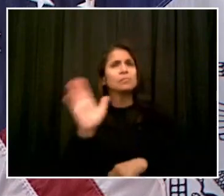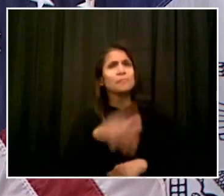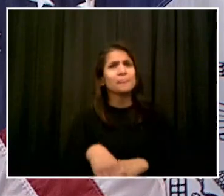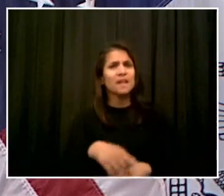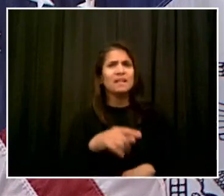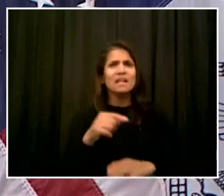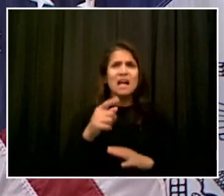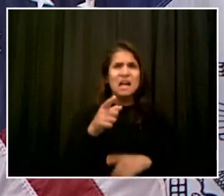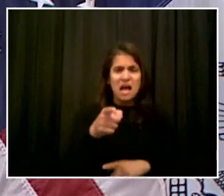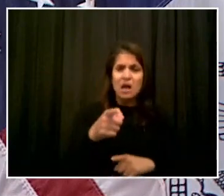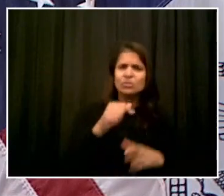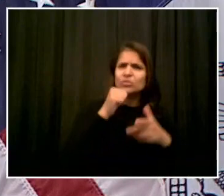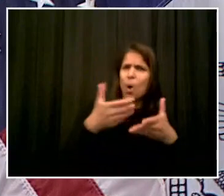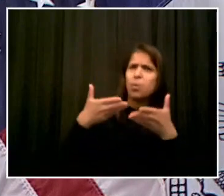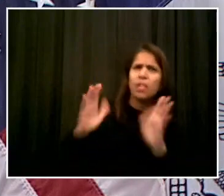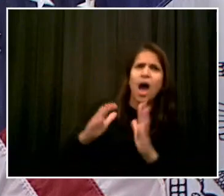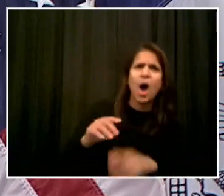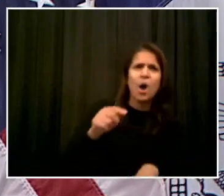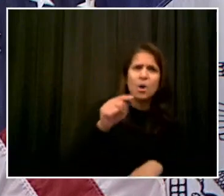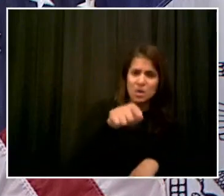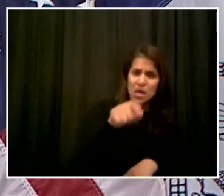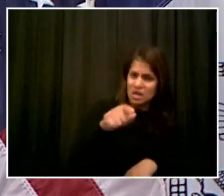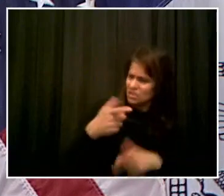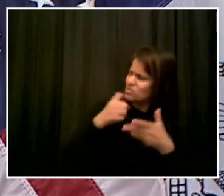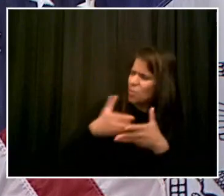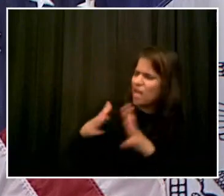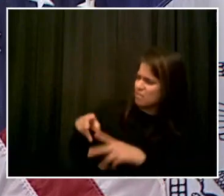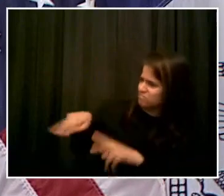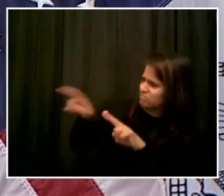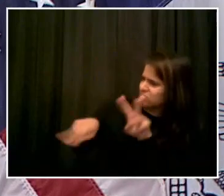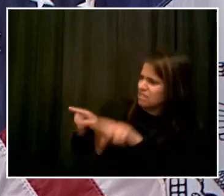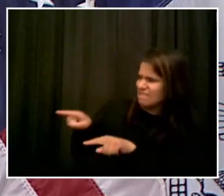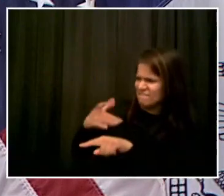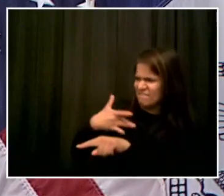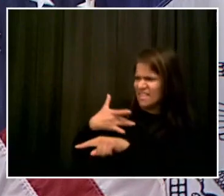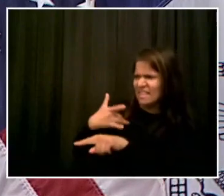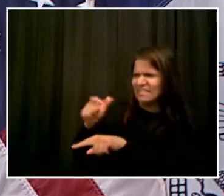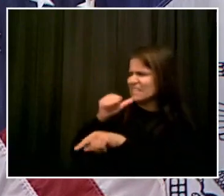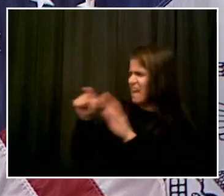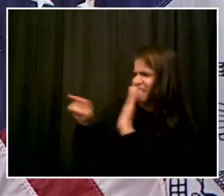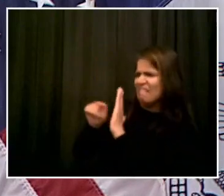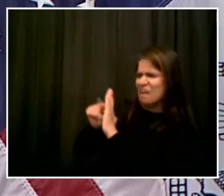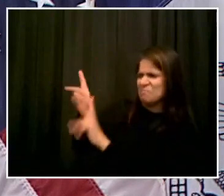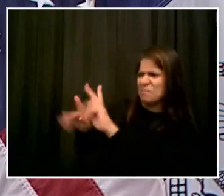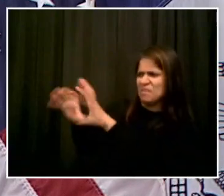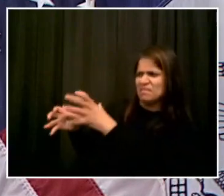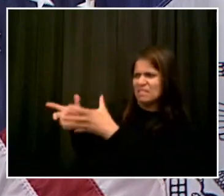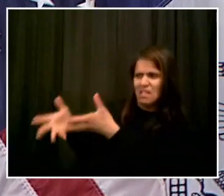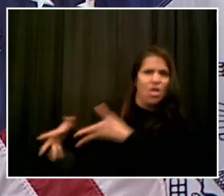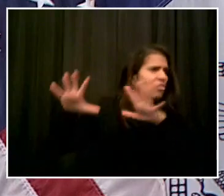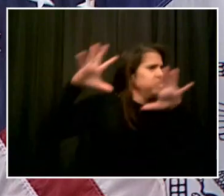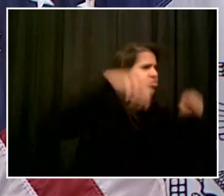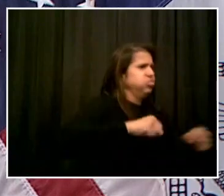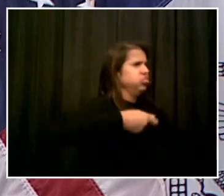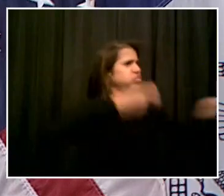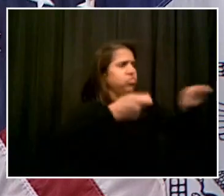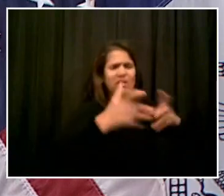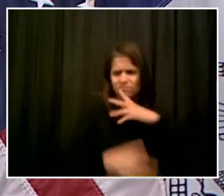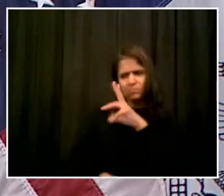PEOPLE. DO NOT LET THEM CALL THE SHOTS. IT'S YOUR COMMUNITY, YOU CALL THE SHOTS, SO RICH, I'VE